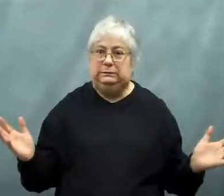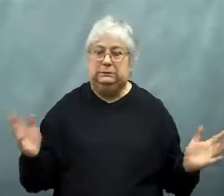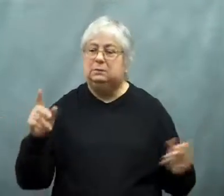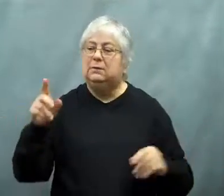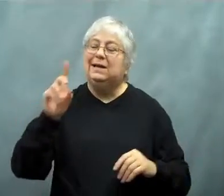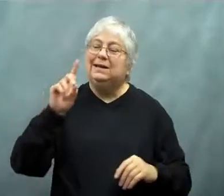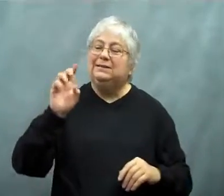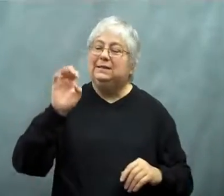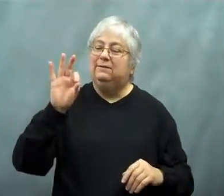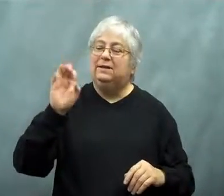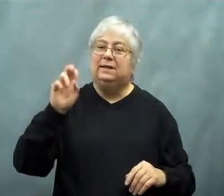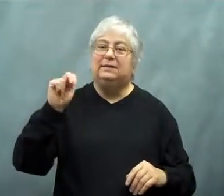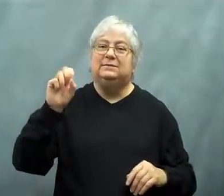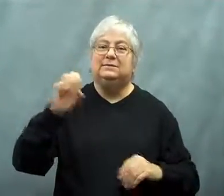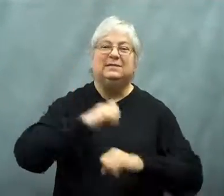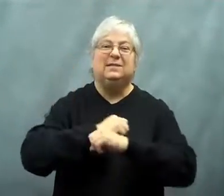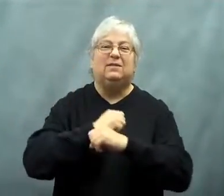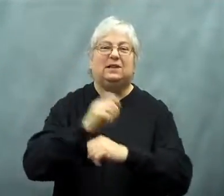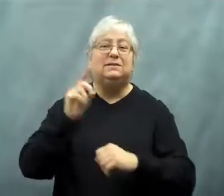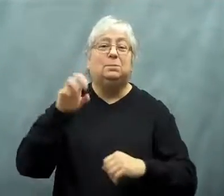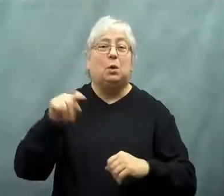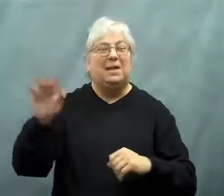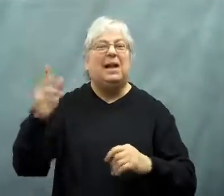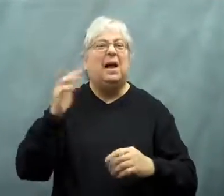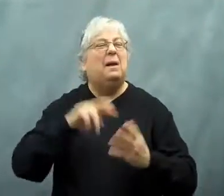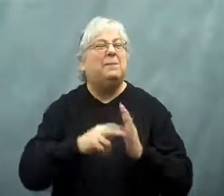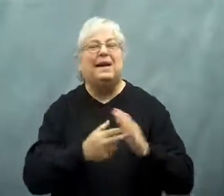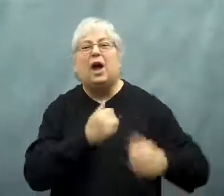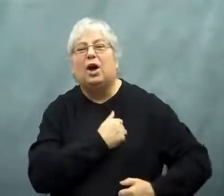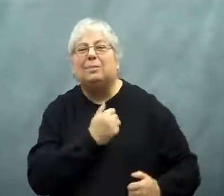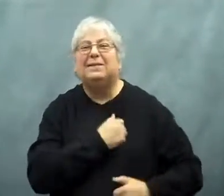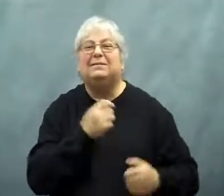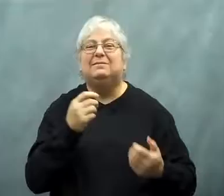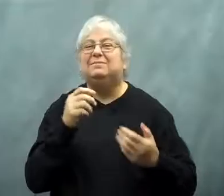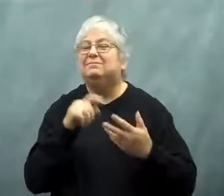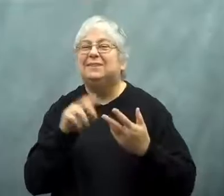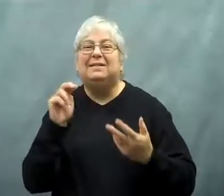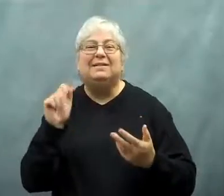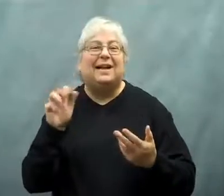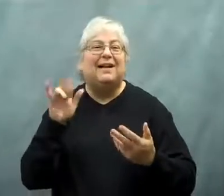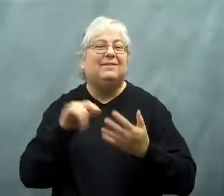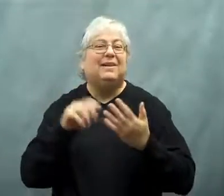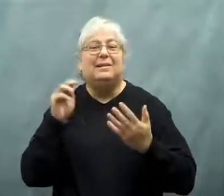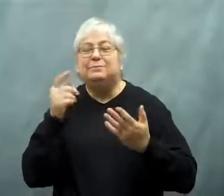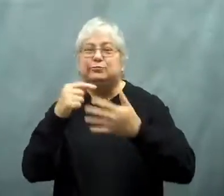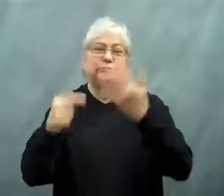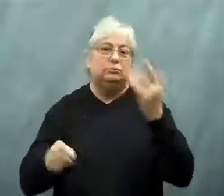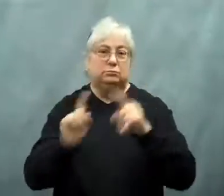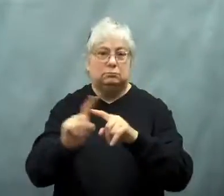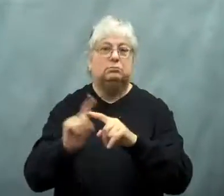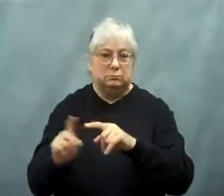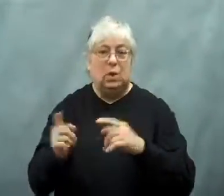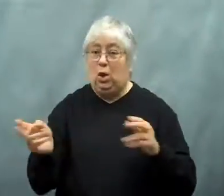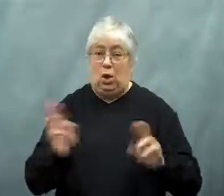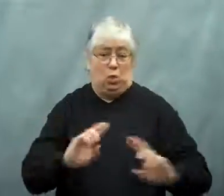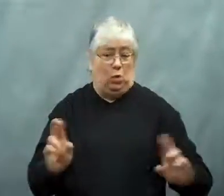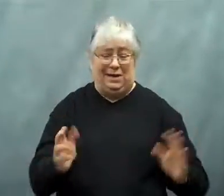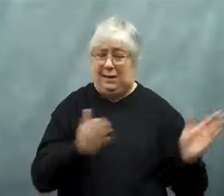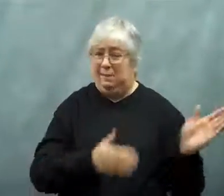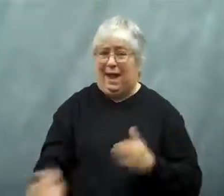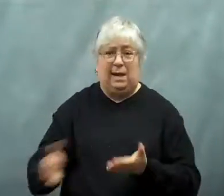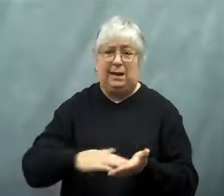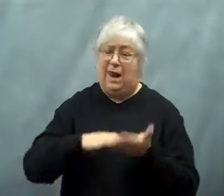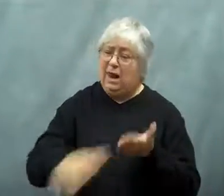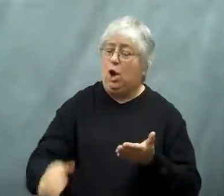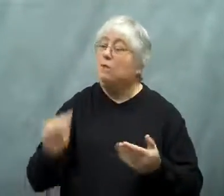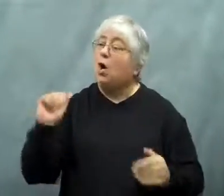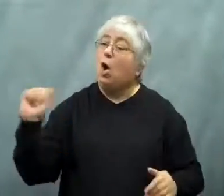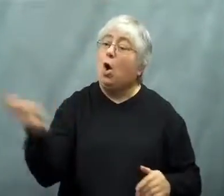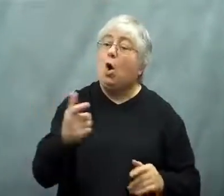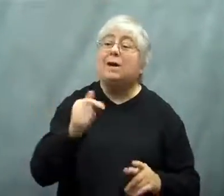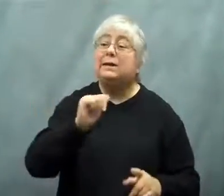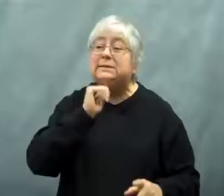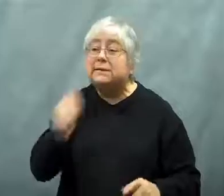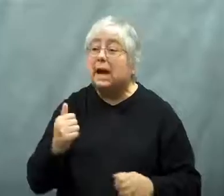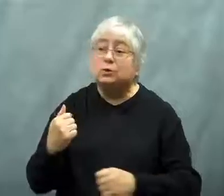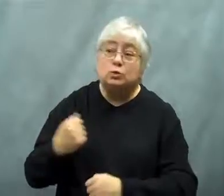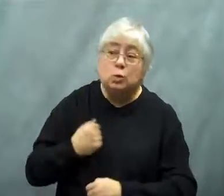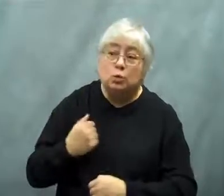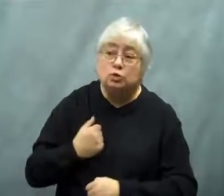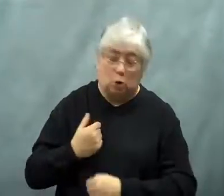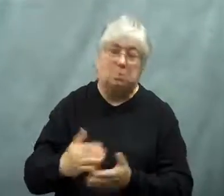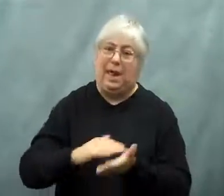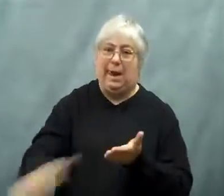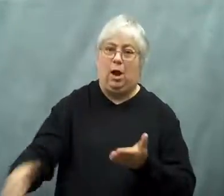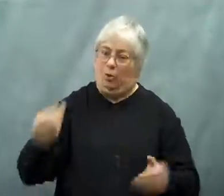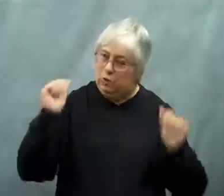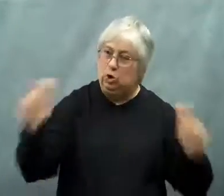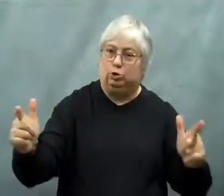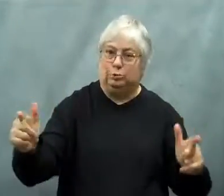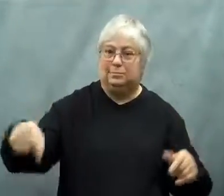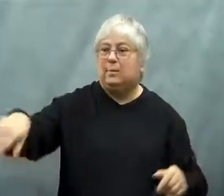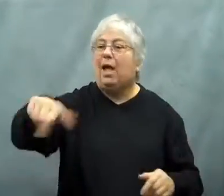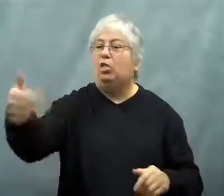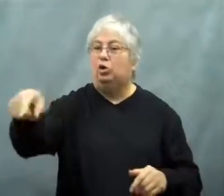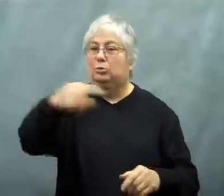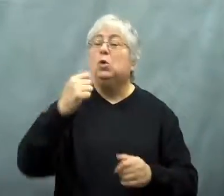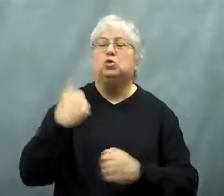The defense department had made plans to layoff all civilian employees.